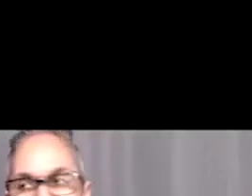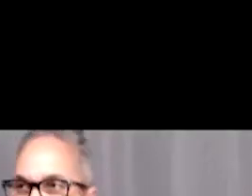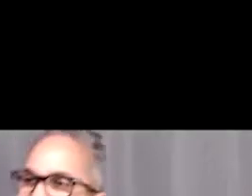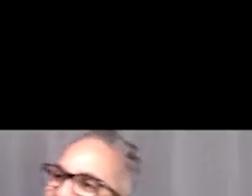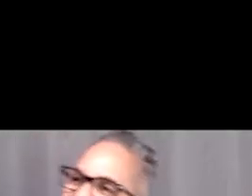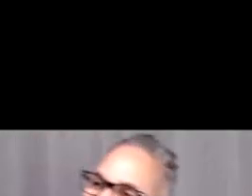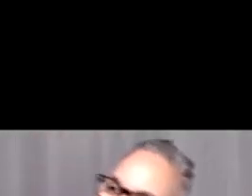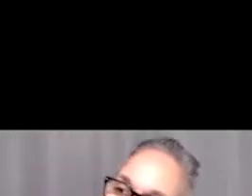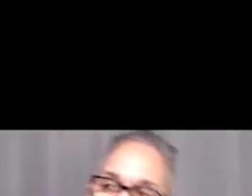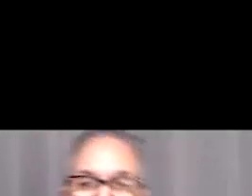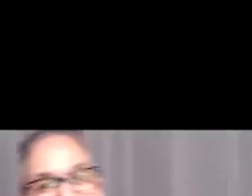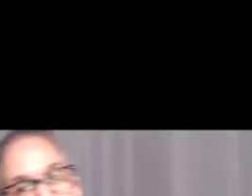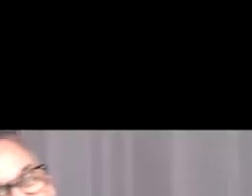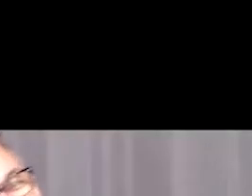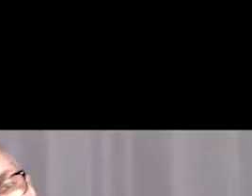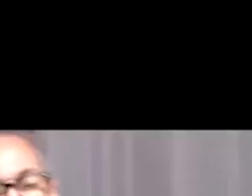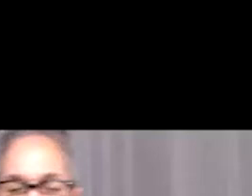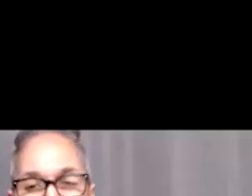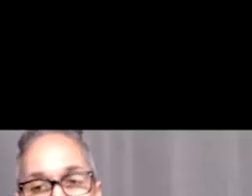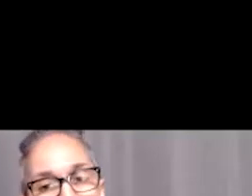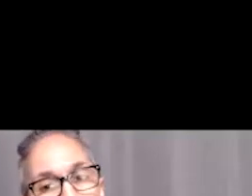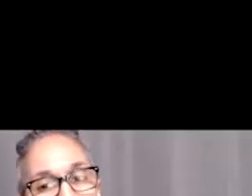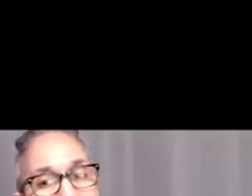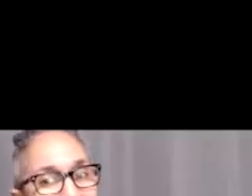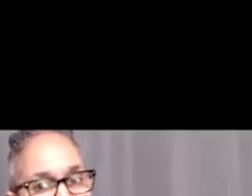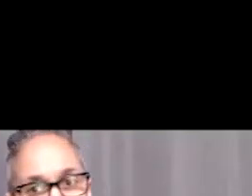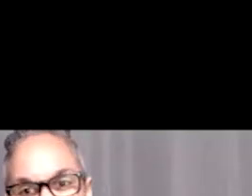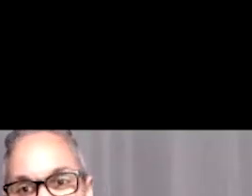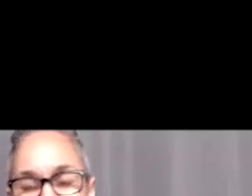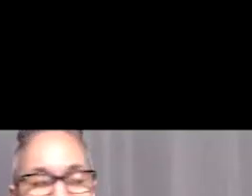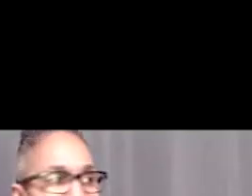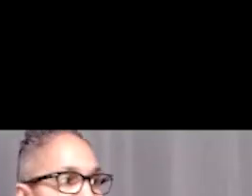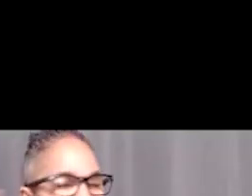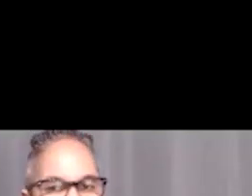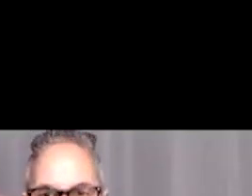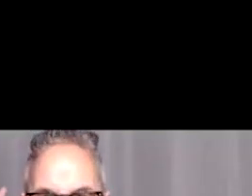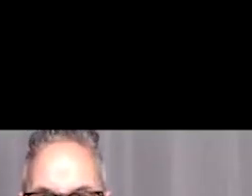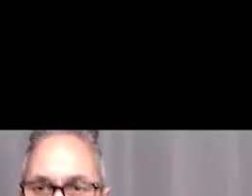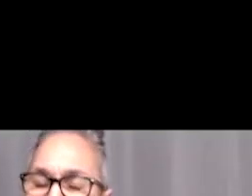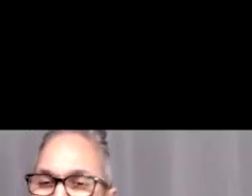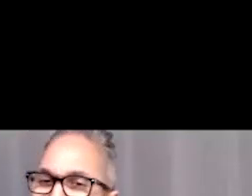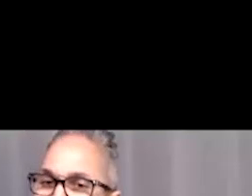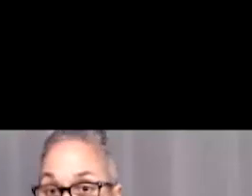I just need to change this. So it's it sounds scary. It sounds like we're, you know, but it is required by law.